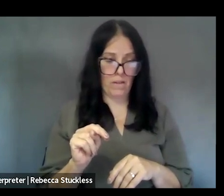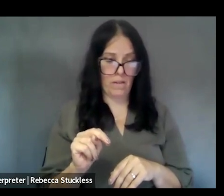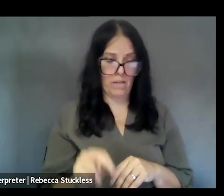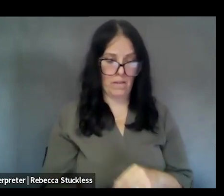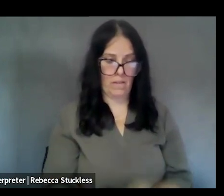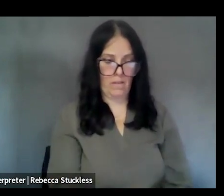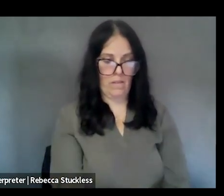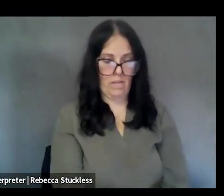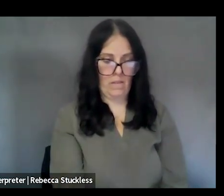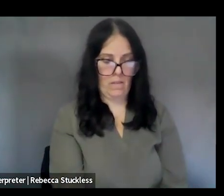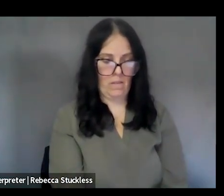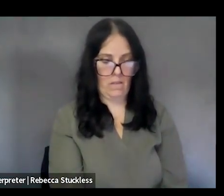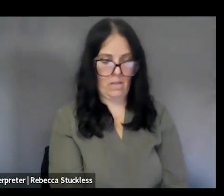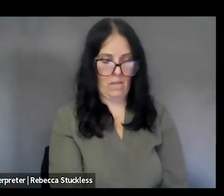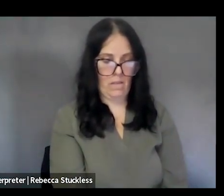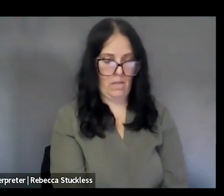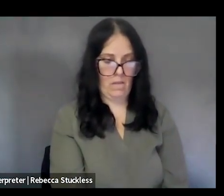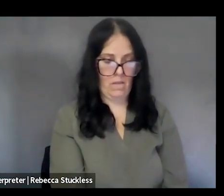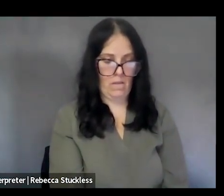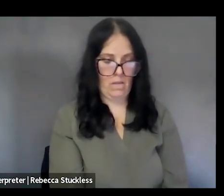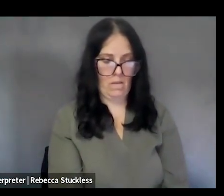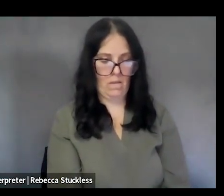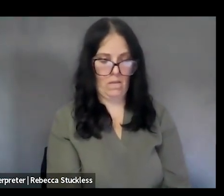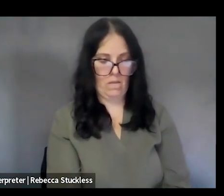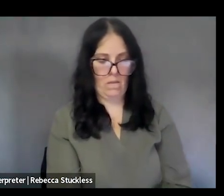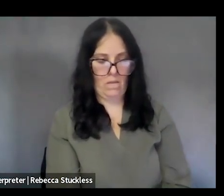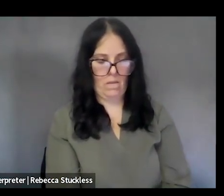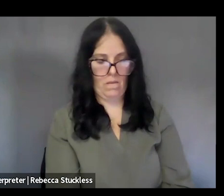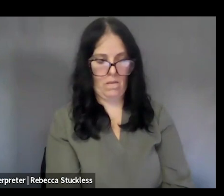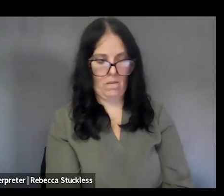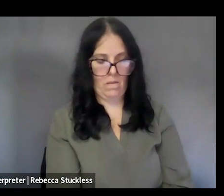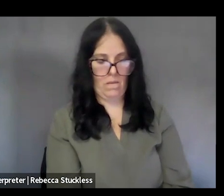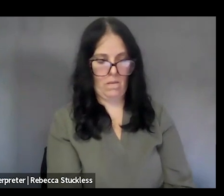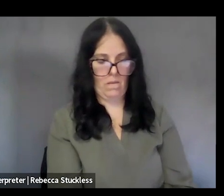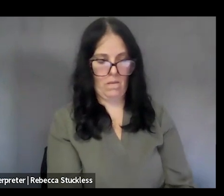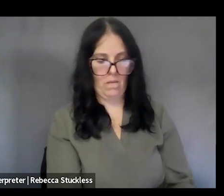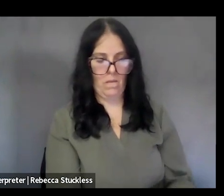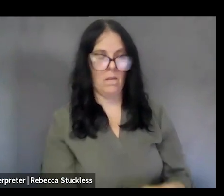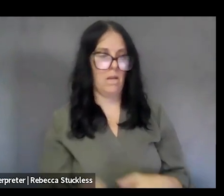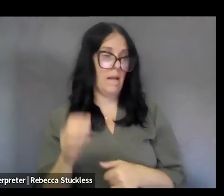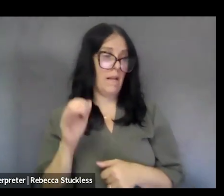the health care that they need and deserve. Jenn is the Executive Director of the Maine Statewide